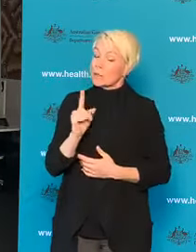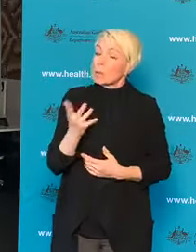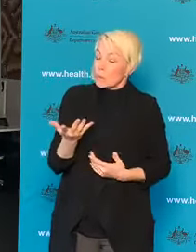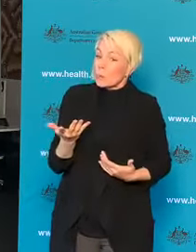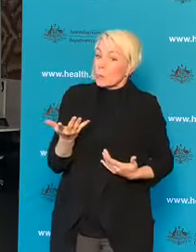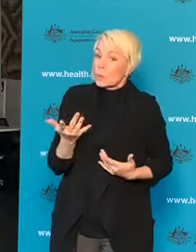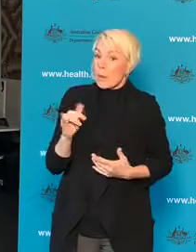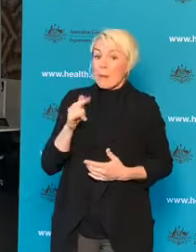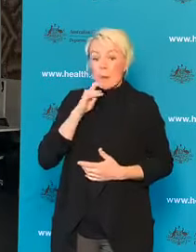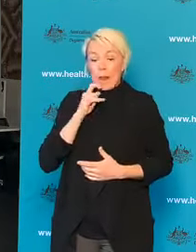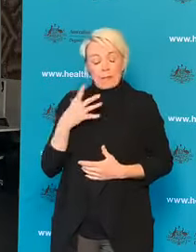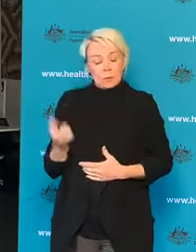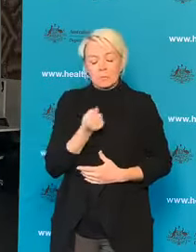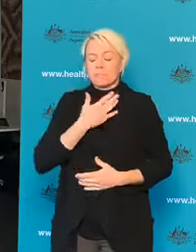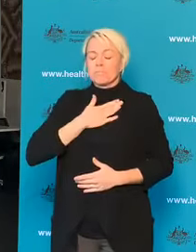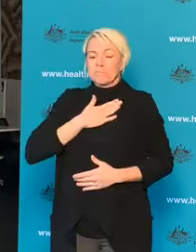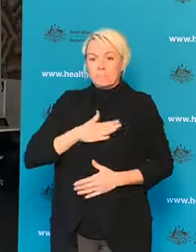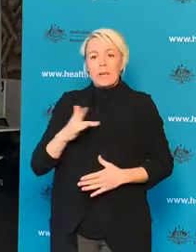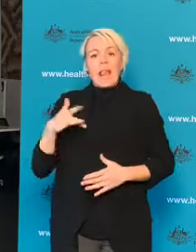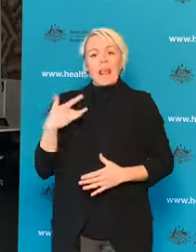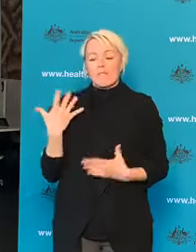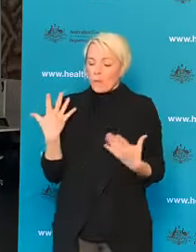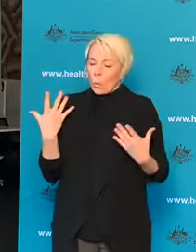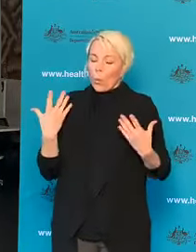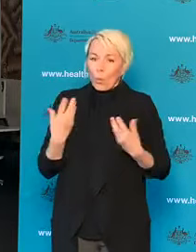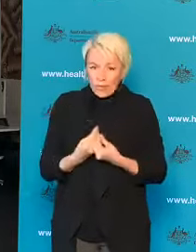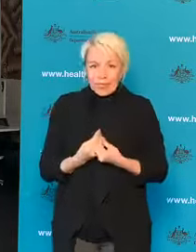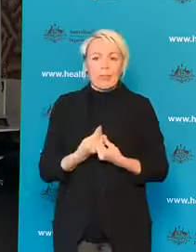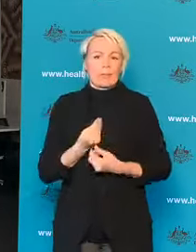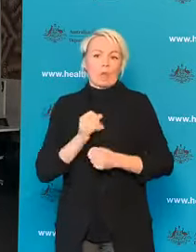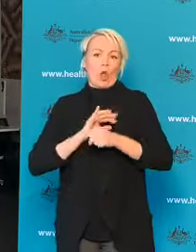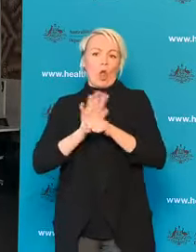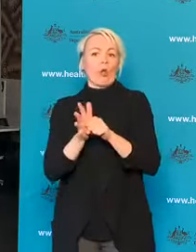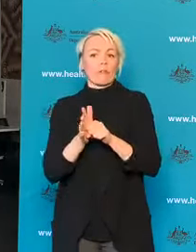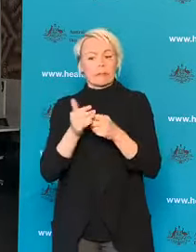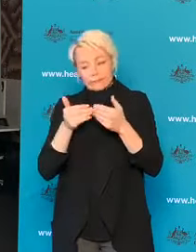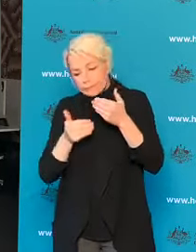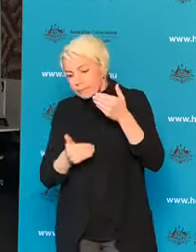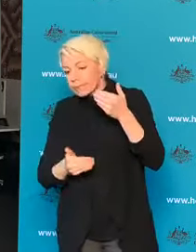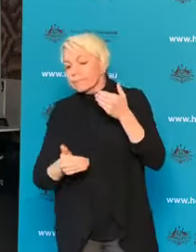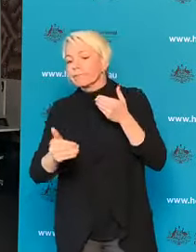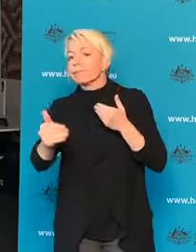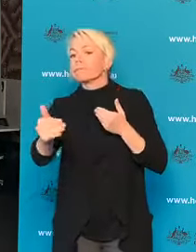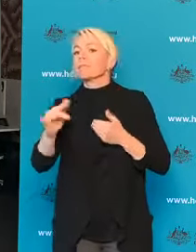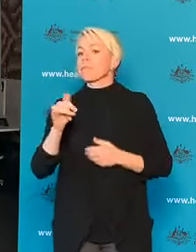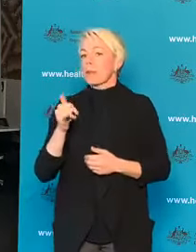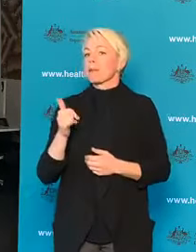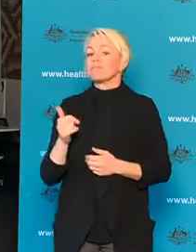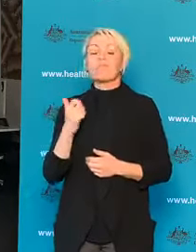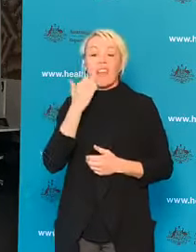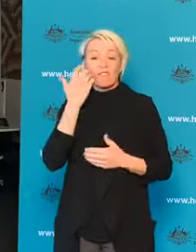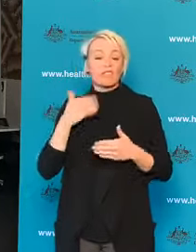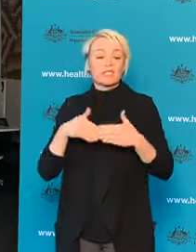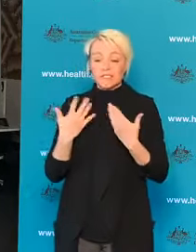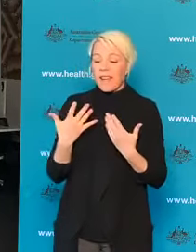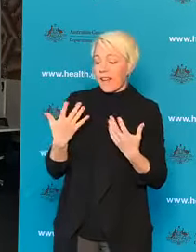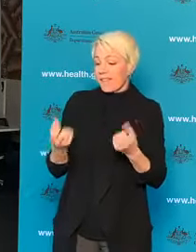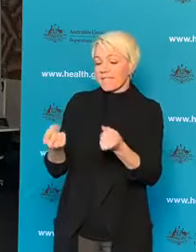with COVID-19 for a significant time and we are aware that we may all be living with COVID-19 for many more months,